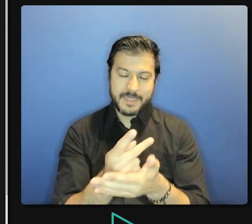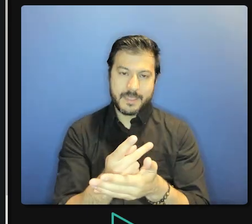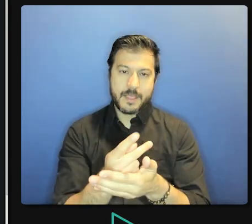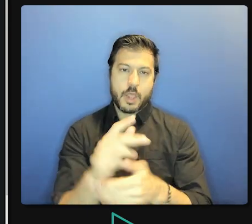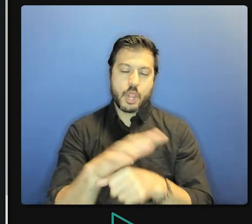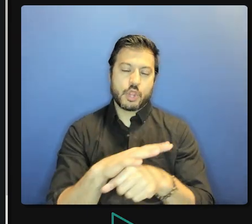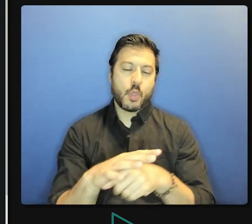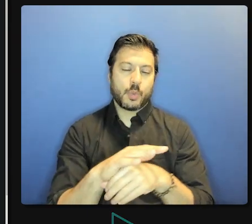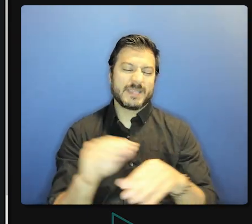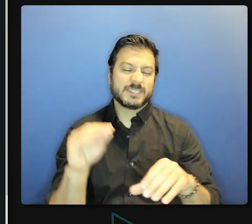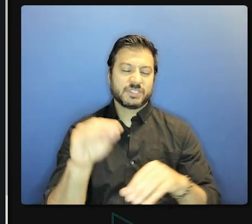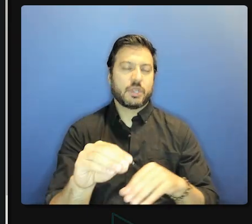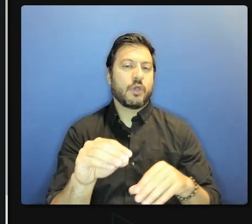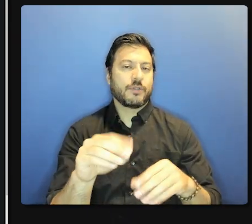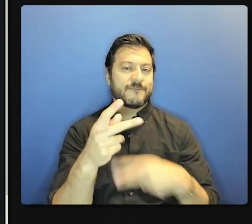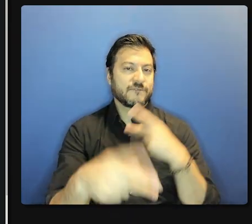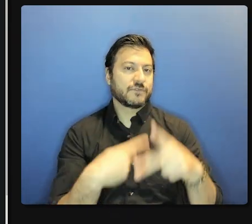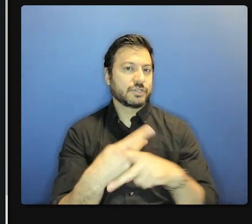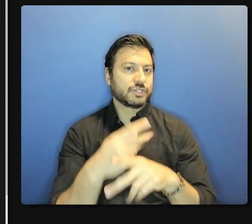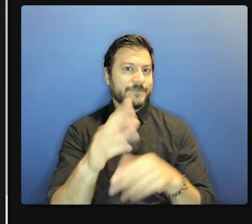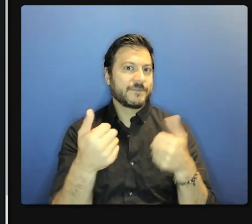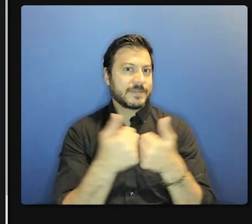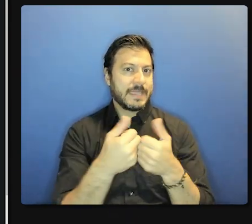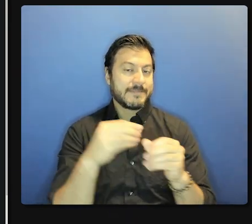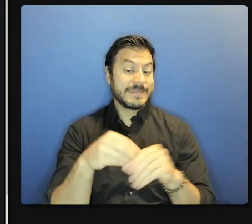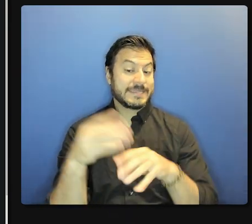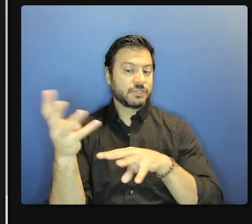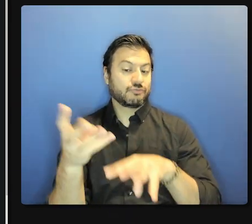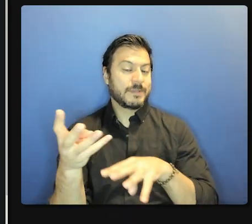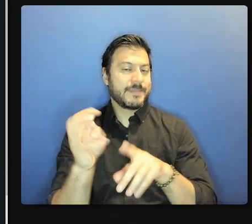the local install version of your game in a streaming environment.